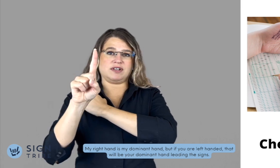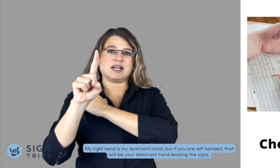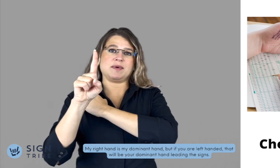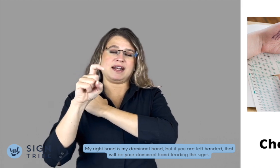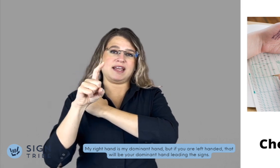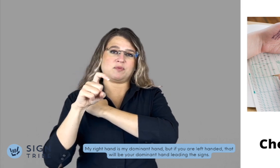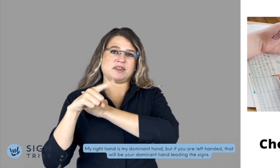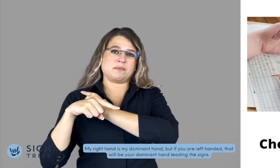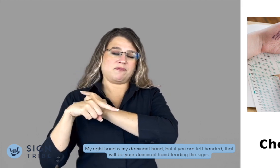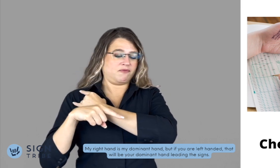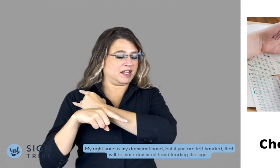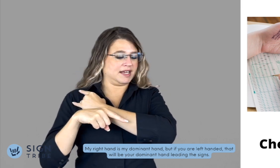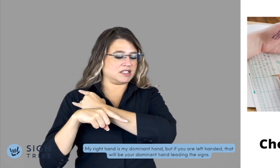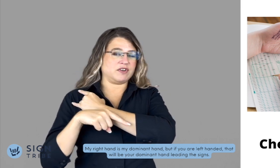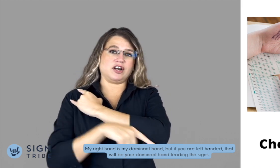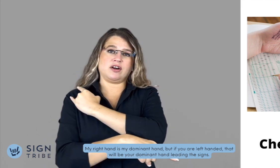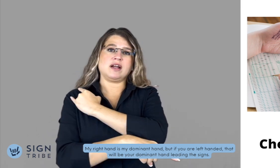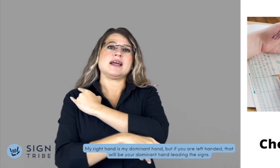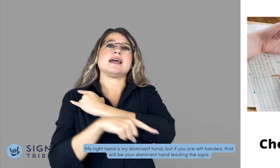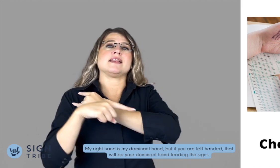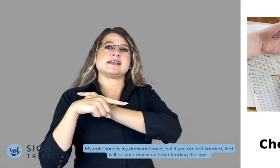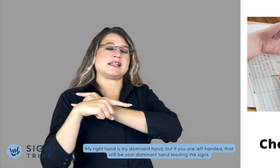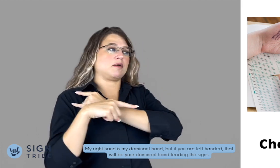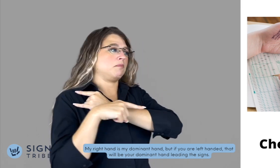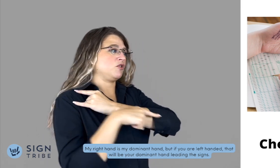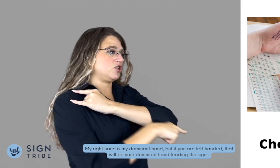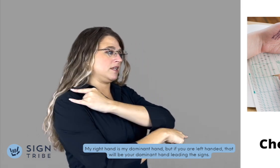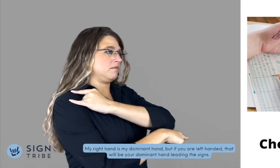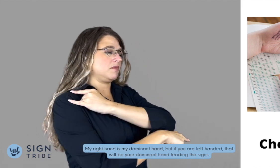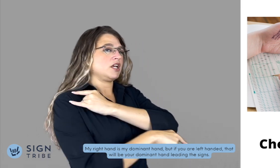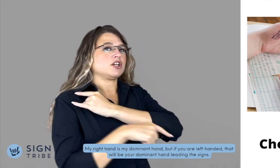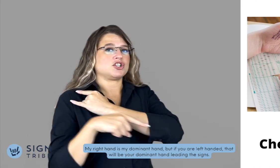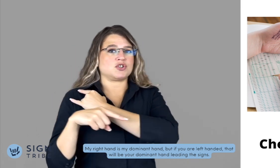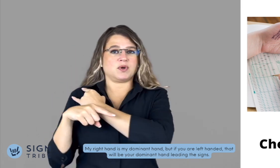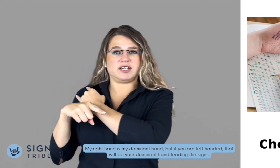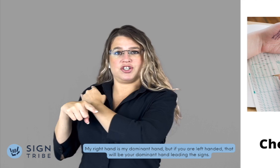dominant hand with the index finger in that same motion. Just wanted to